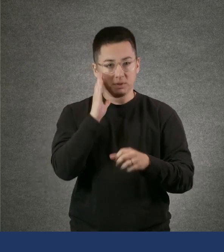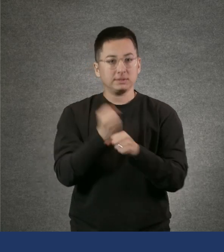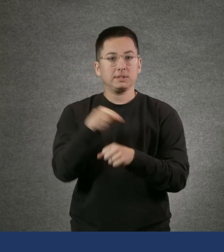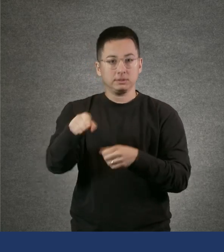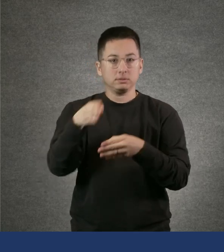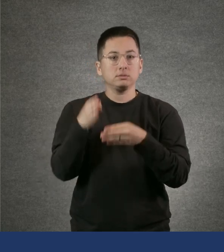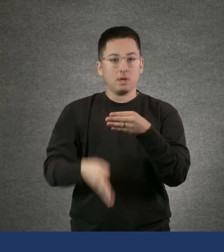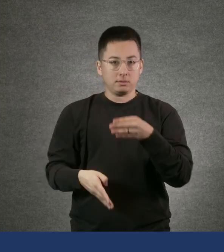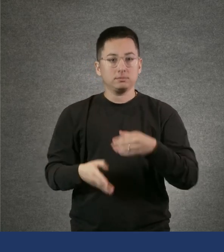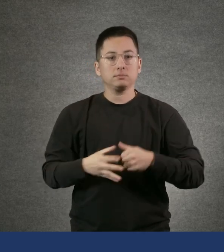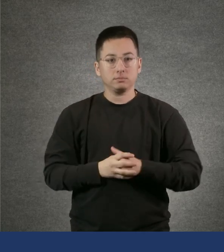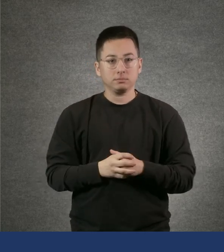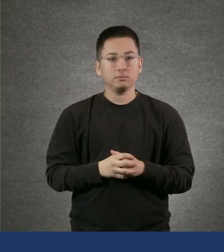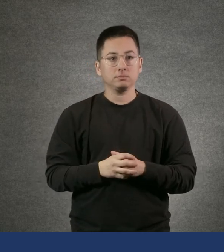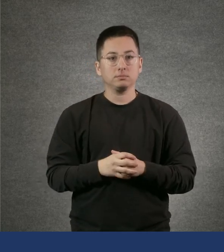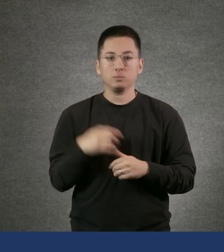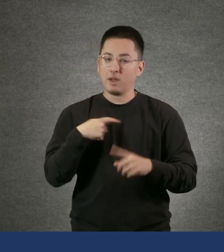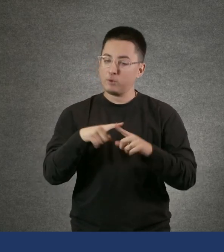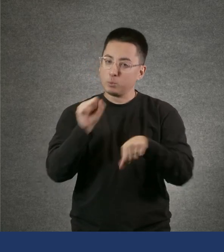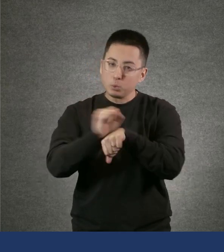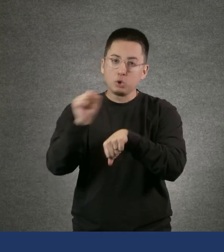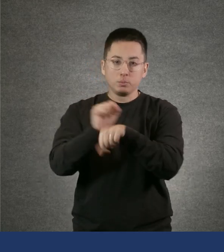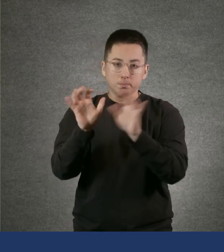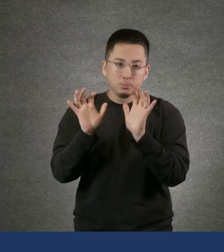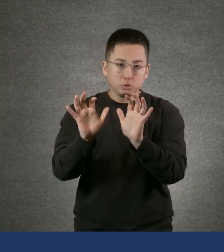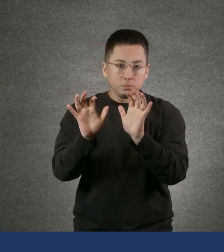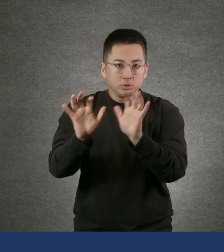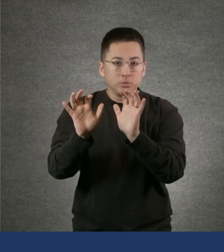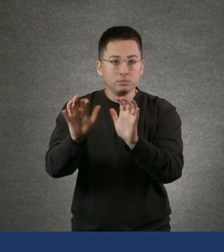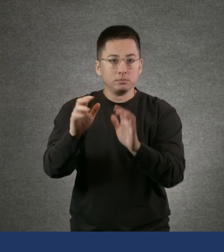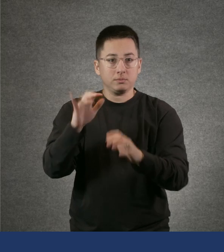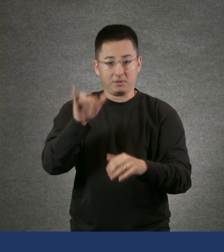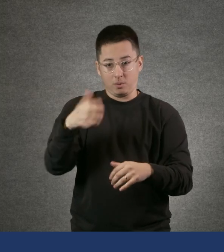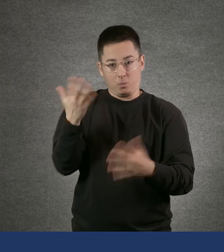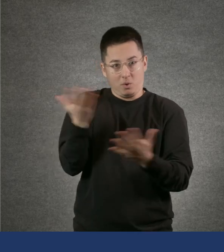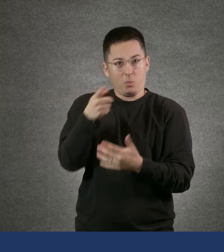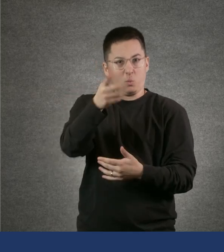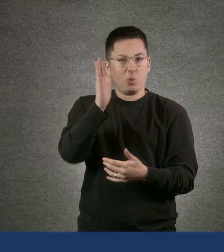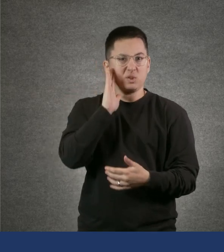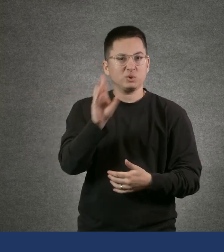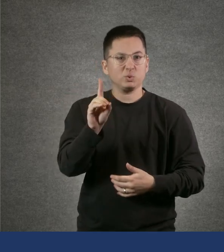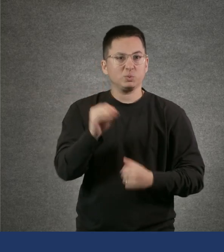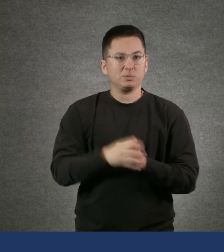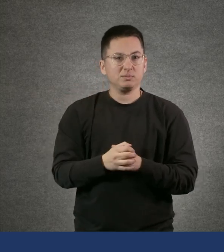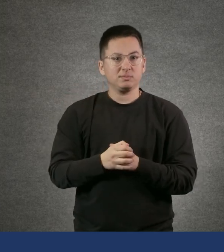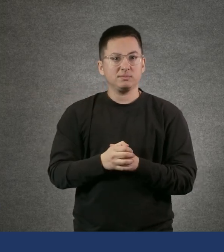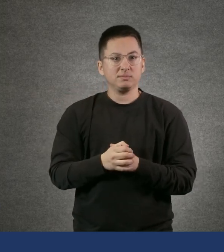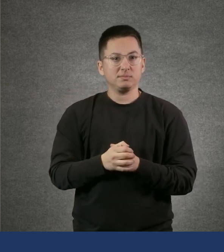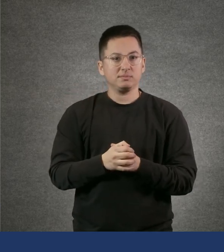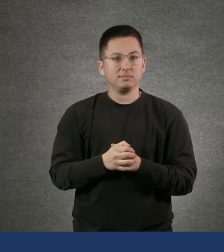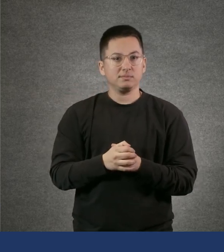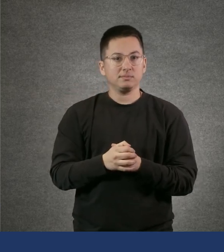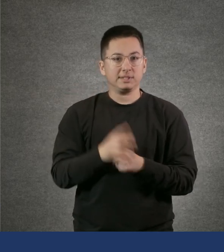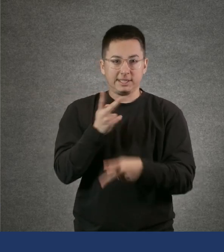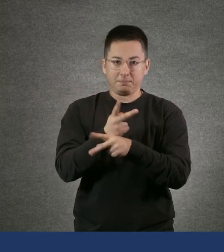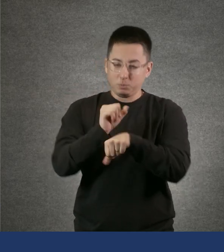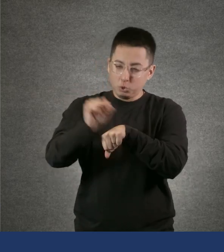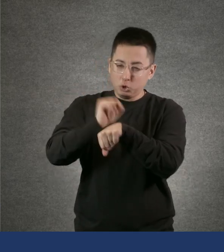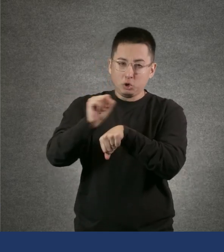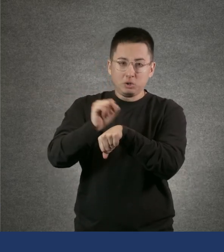we put into this act, and we're going to get this done. We have to keep working on it because that's